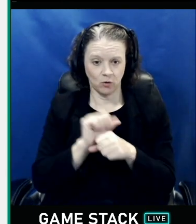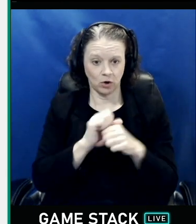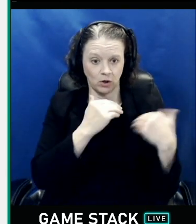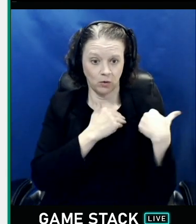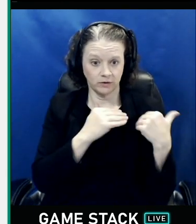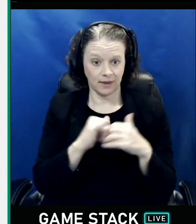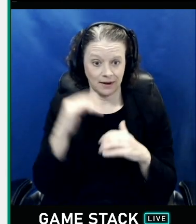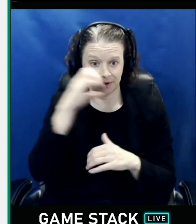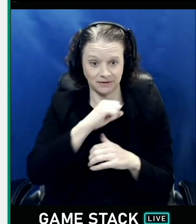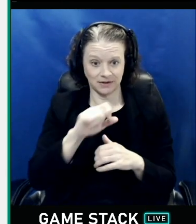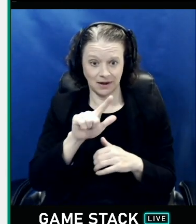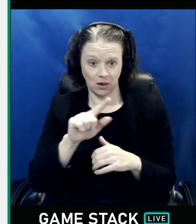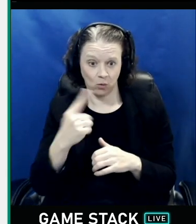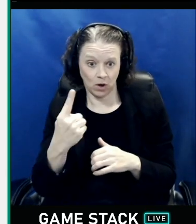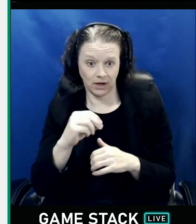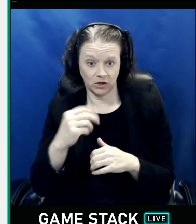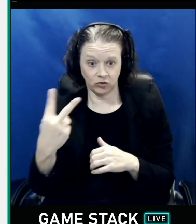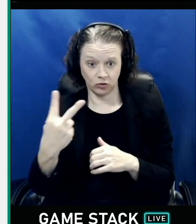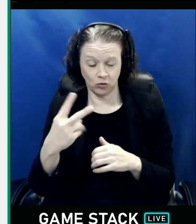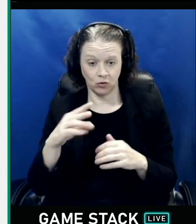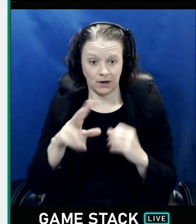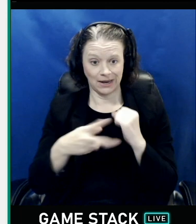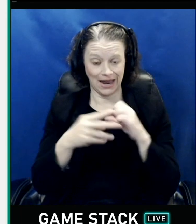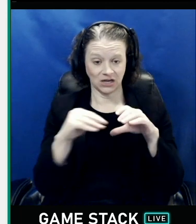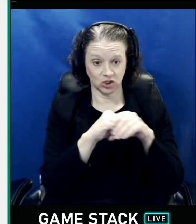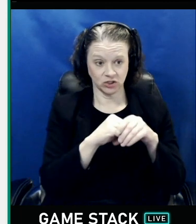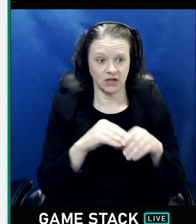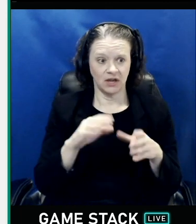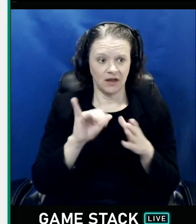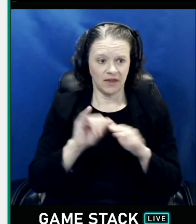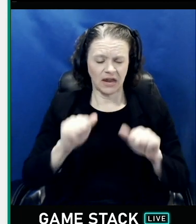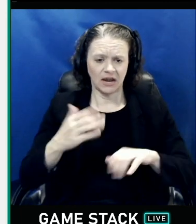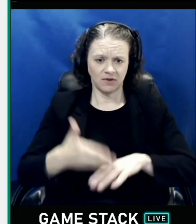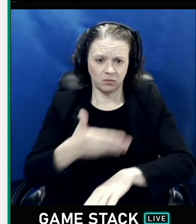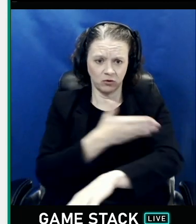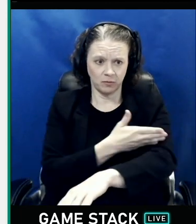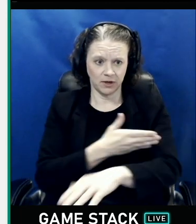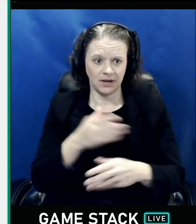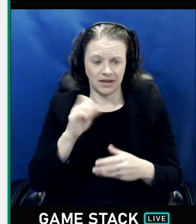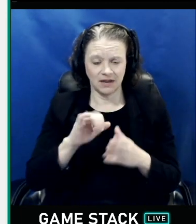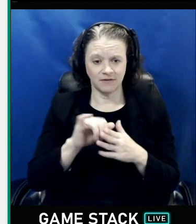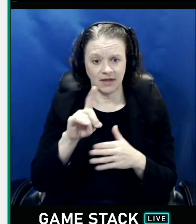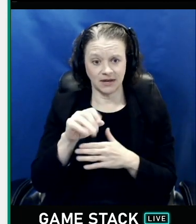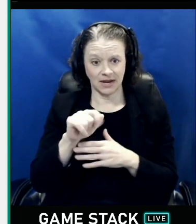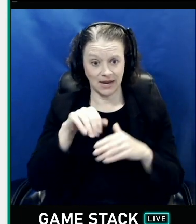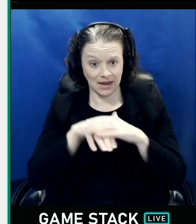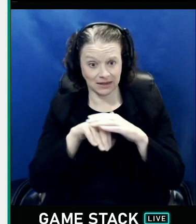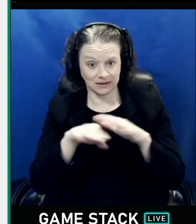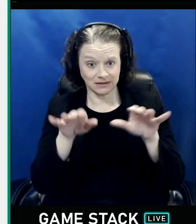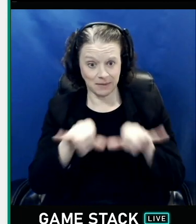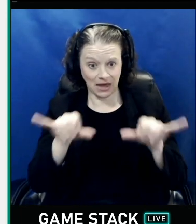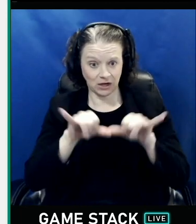software may get improved performance if data structures are designed such that the data access patterns match one of these